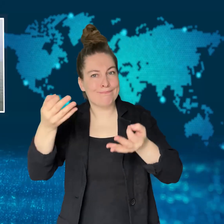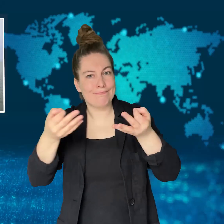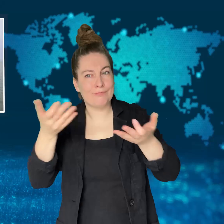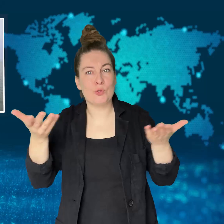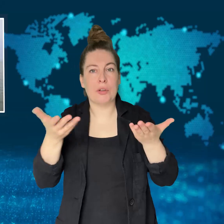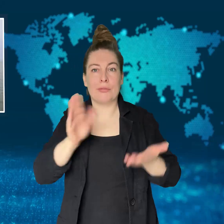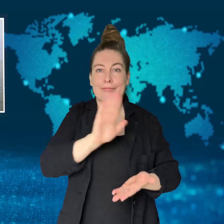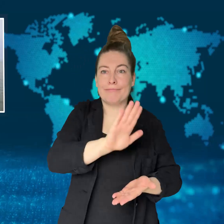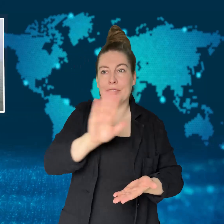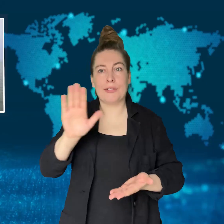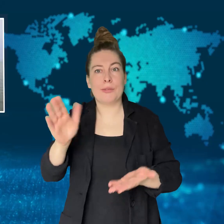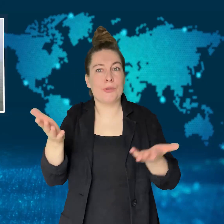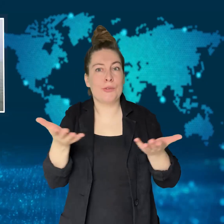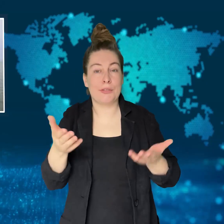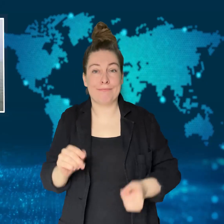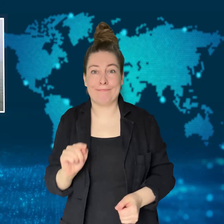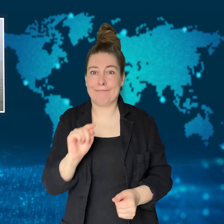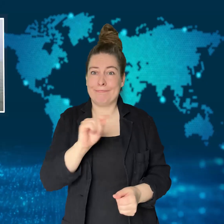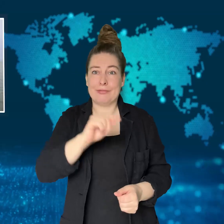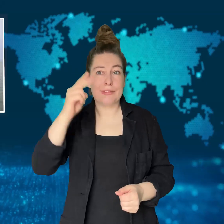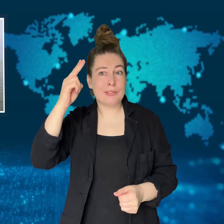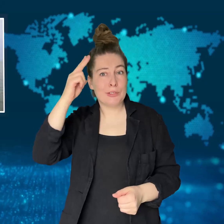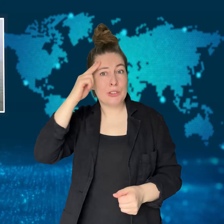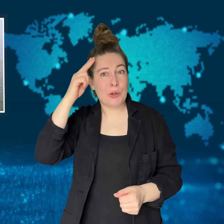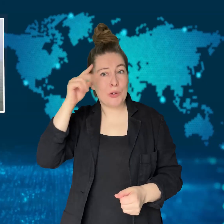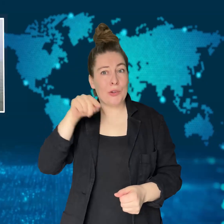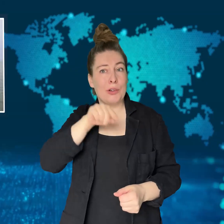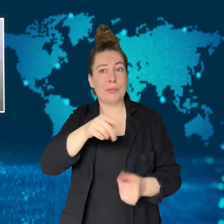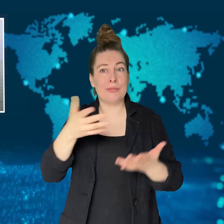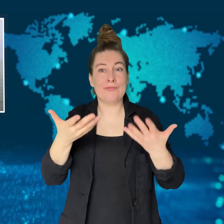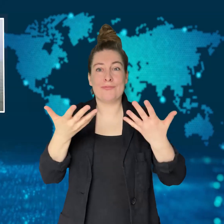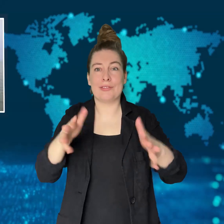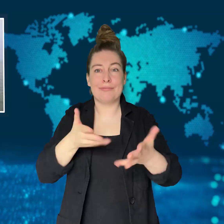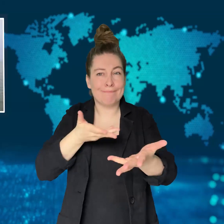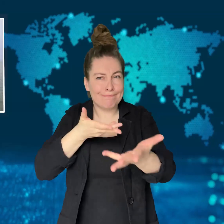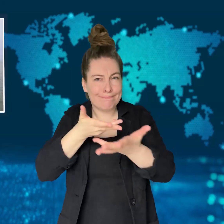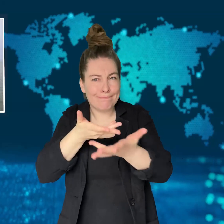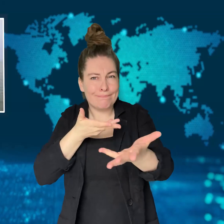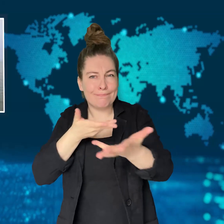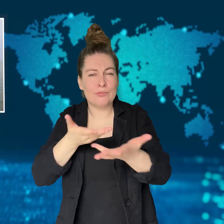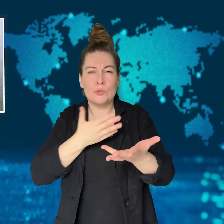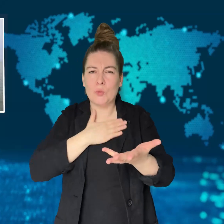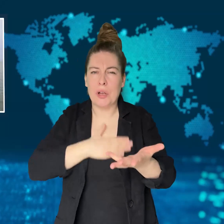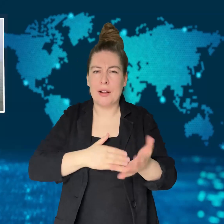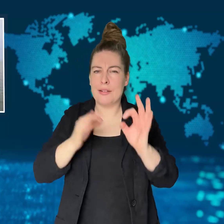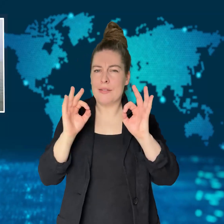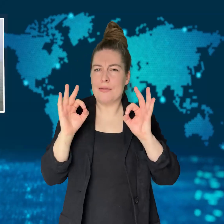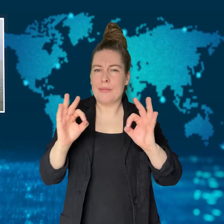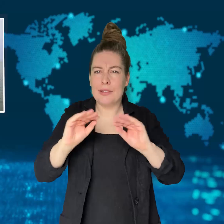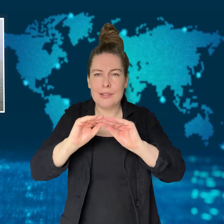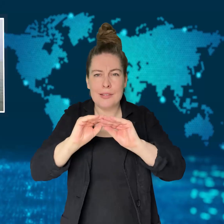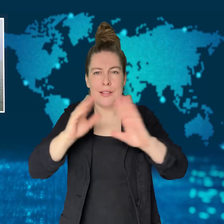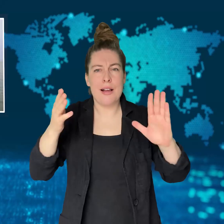in addition to energy. Others are pressing for a potential pause